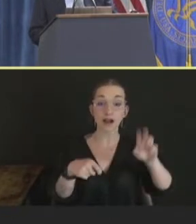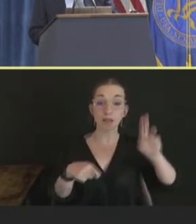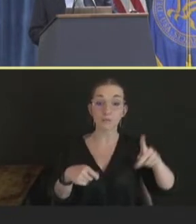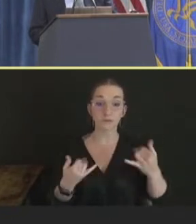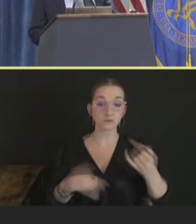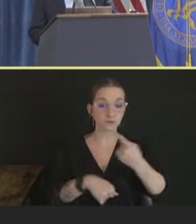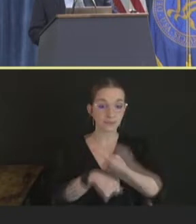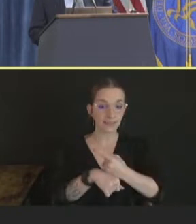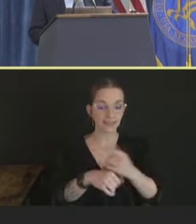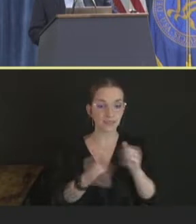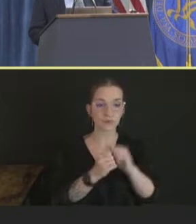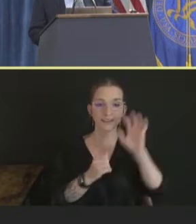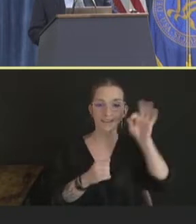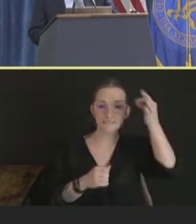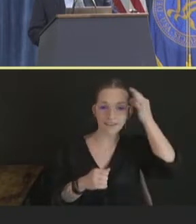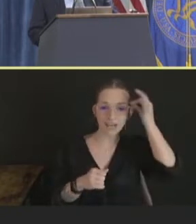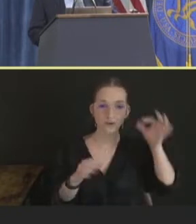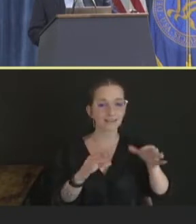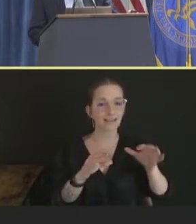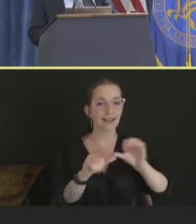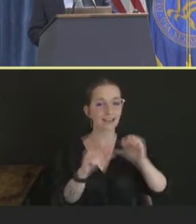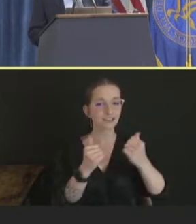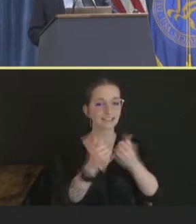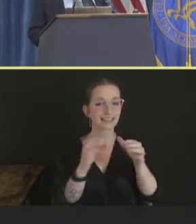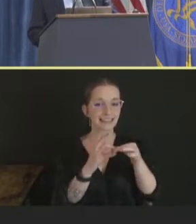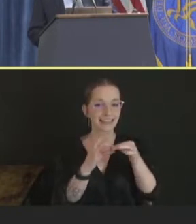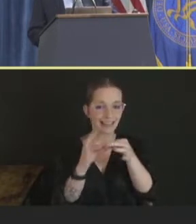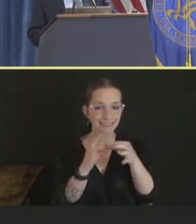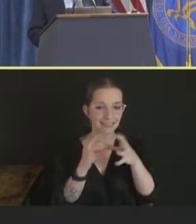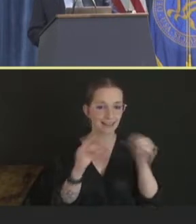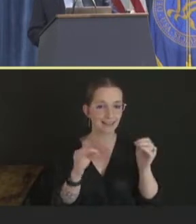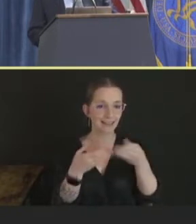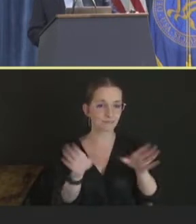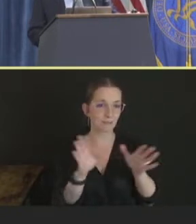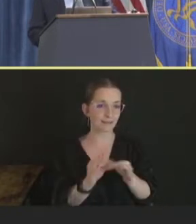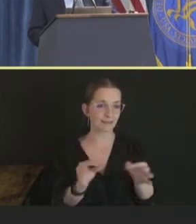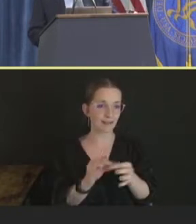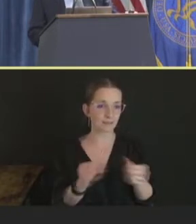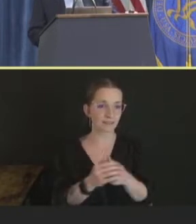Tomorrow, we'll host several panels focused on the safety of available vaccines.